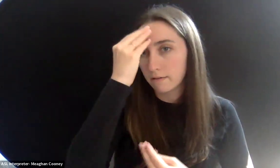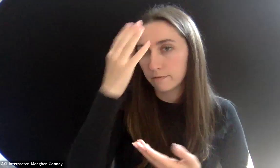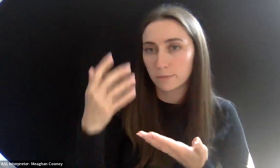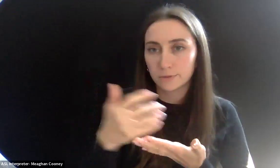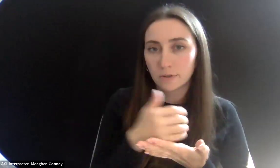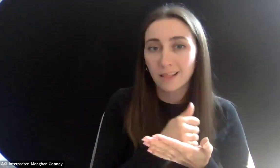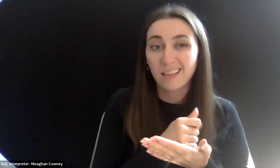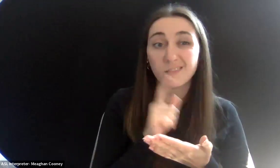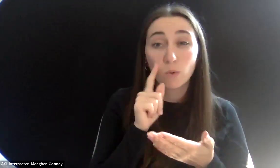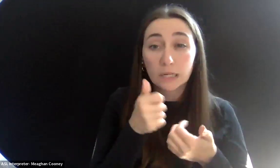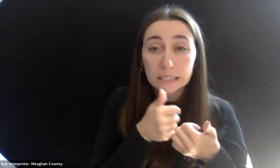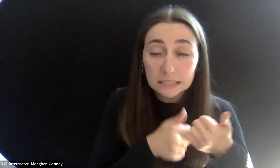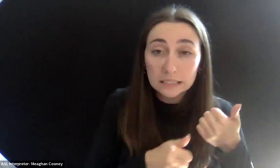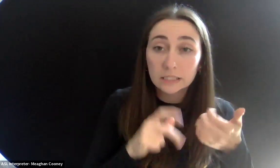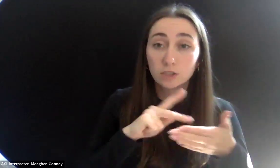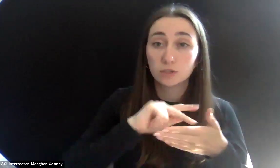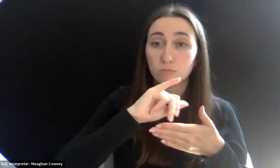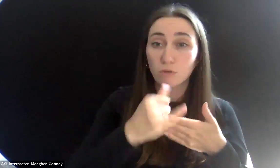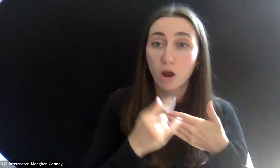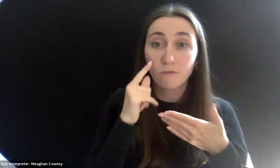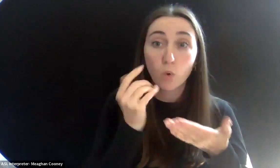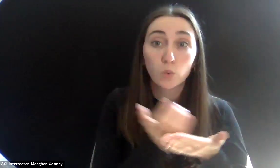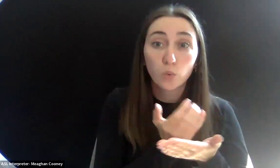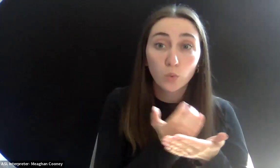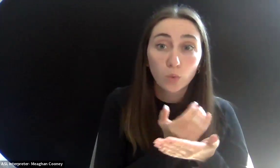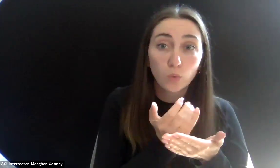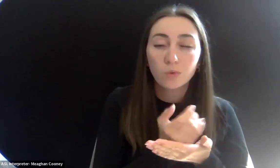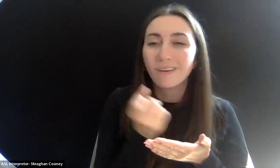filing, so not every filing like project change notices, but